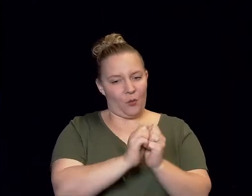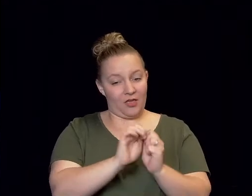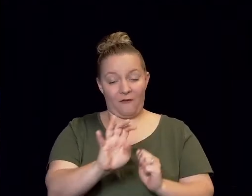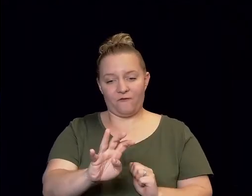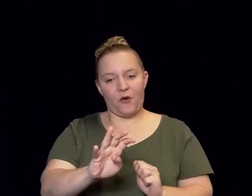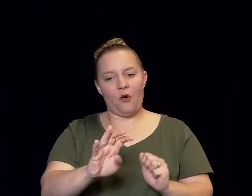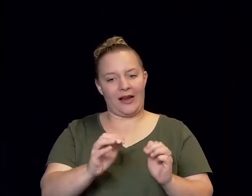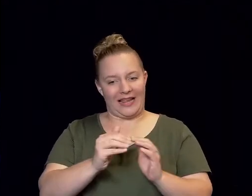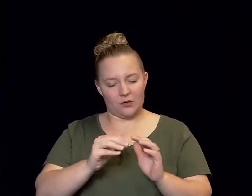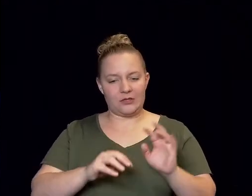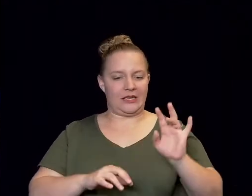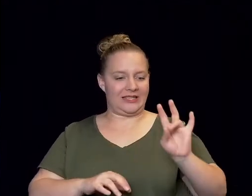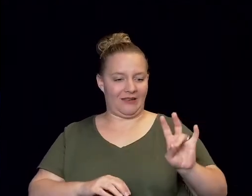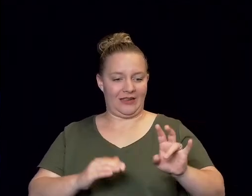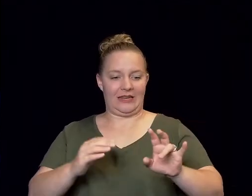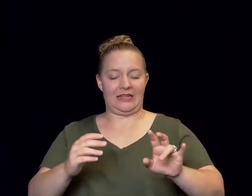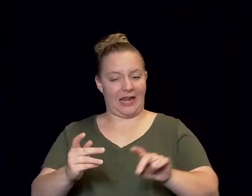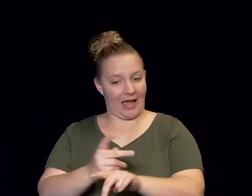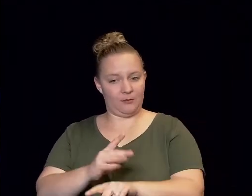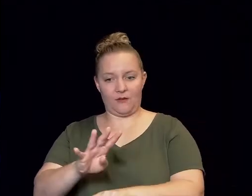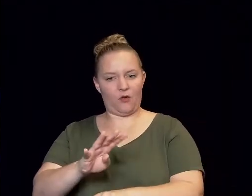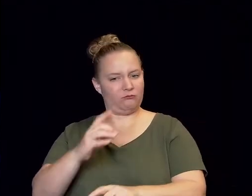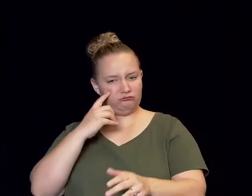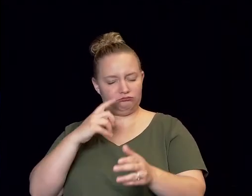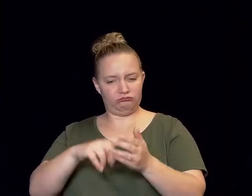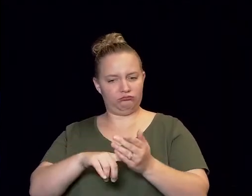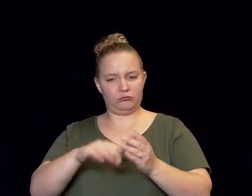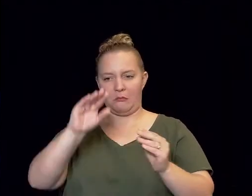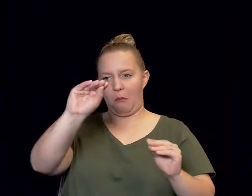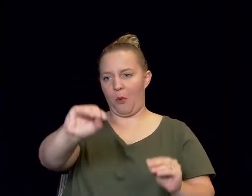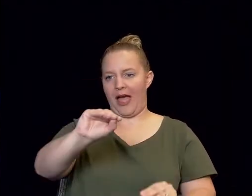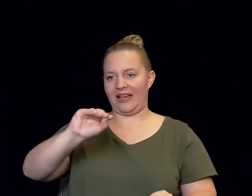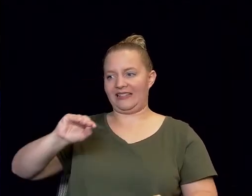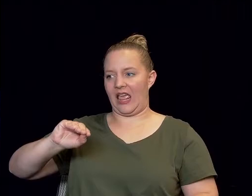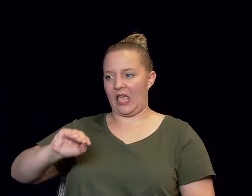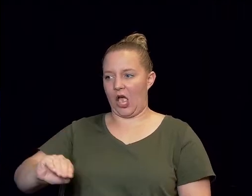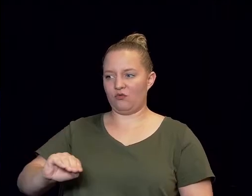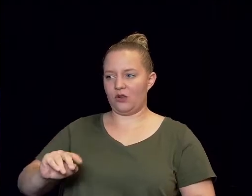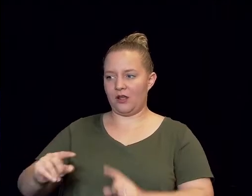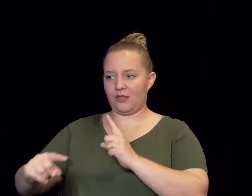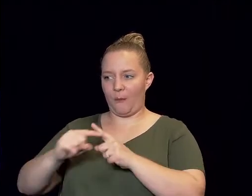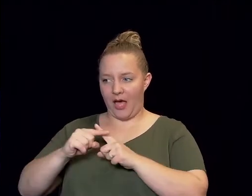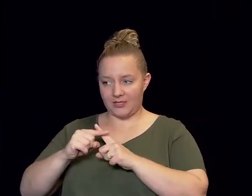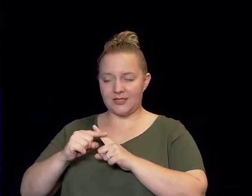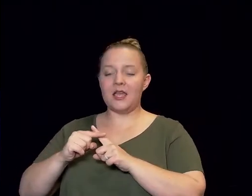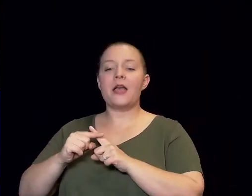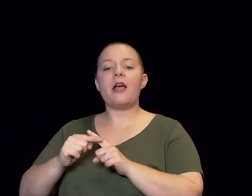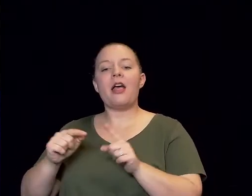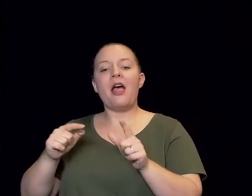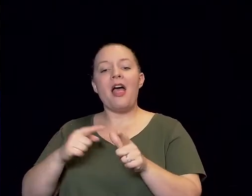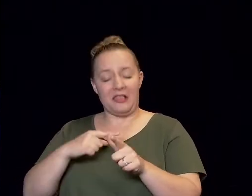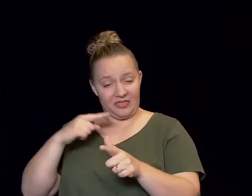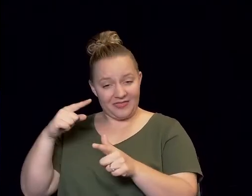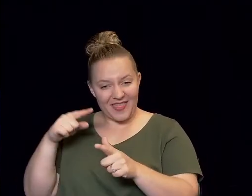7 times 4. Notice, we brought down this plus sign and then we're gonna take the 7